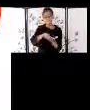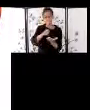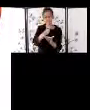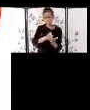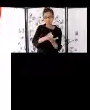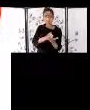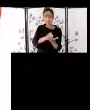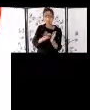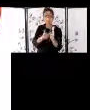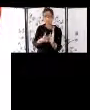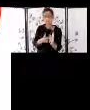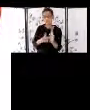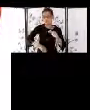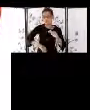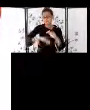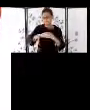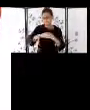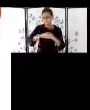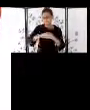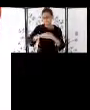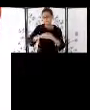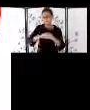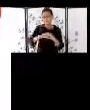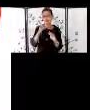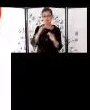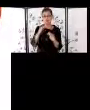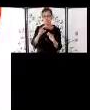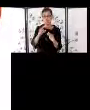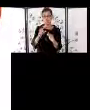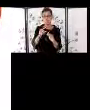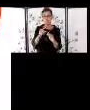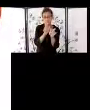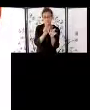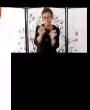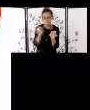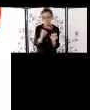considered the maximum, not the goal. If you don’t need to use up the word count entirely